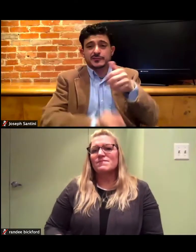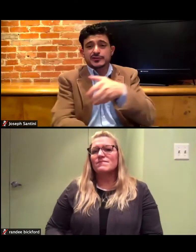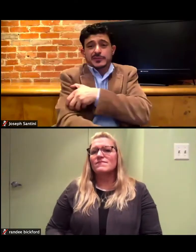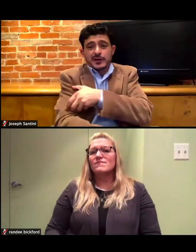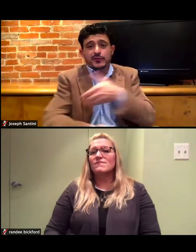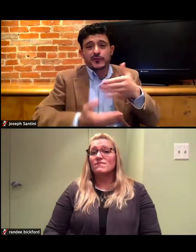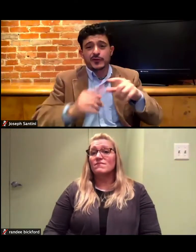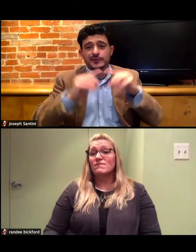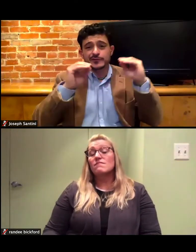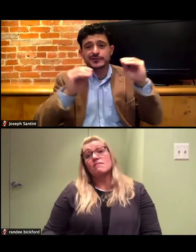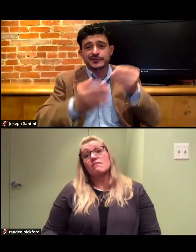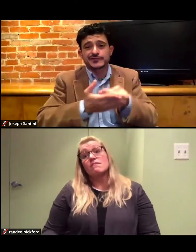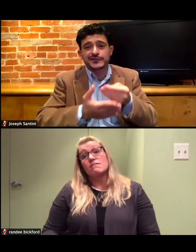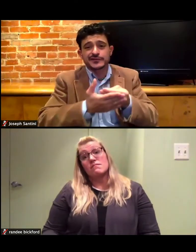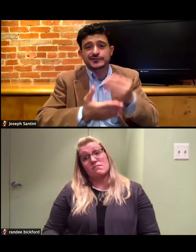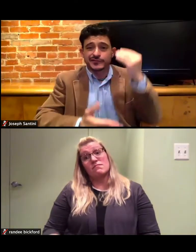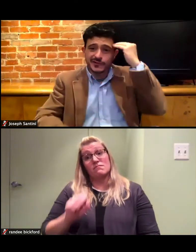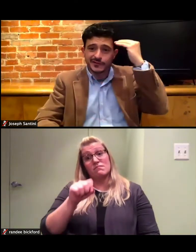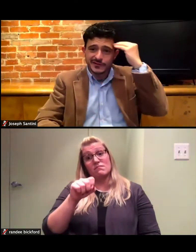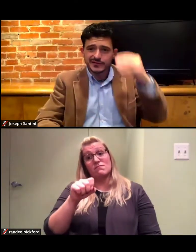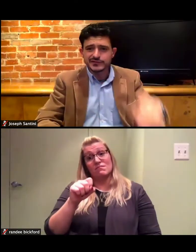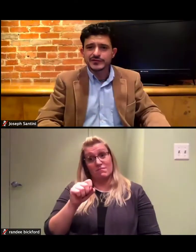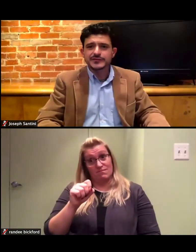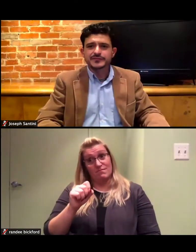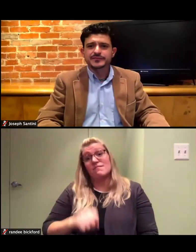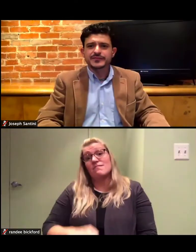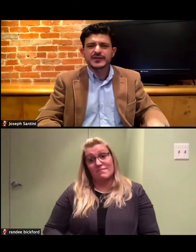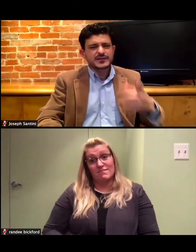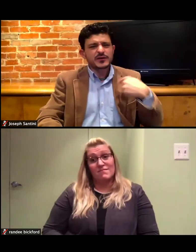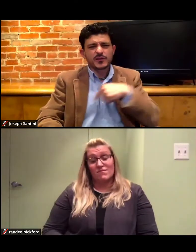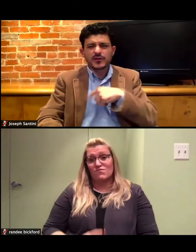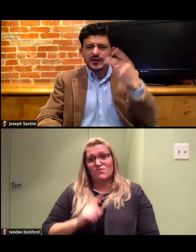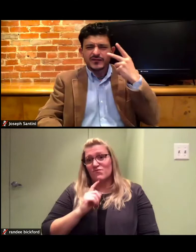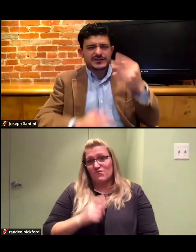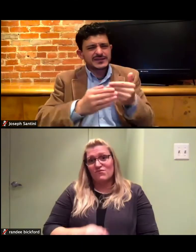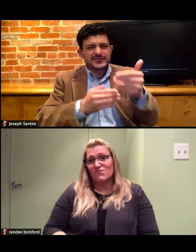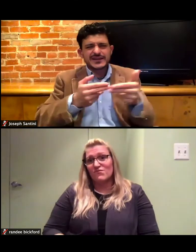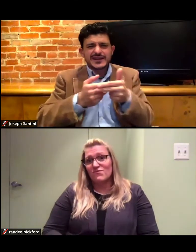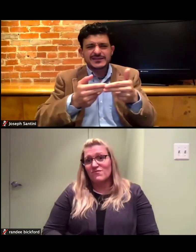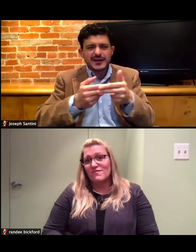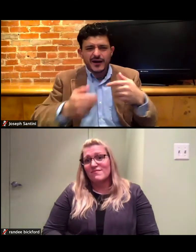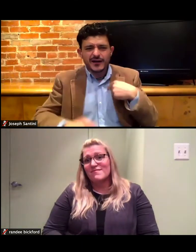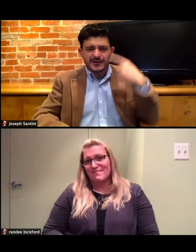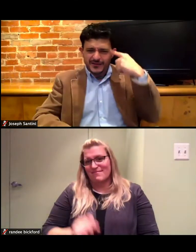So, to be able to make decision for themselves, making those decisions for themselves, is a really powerful thing.